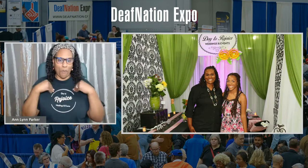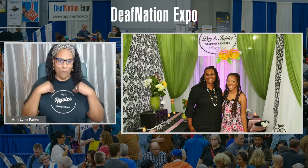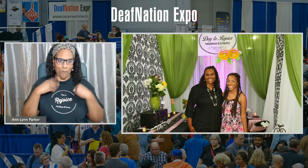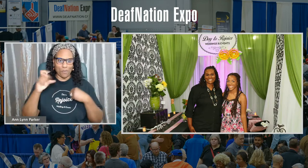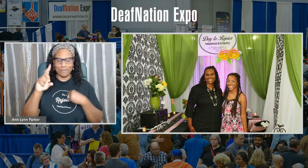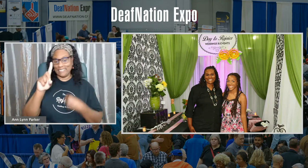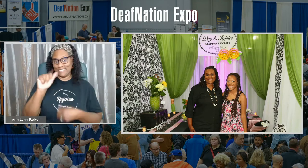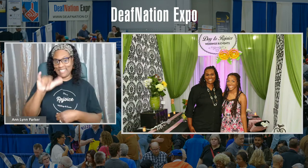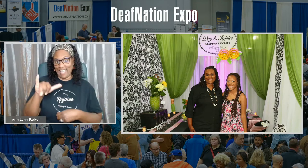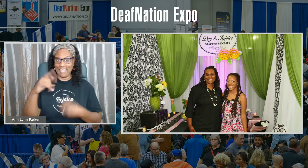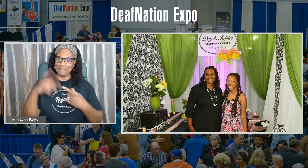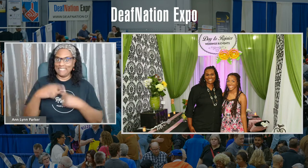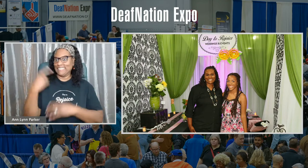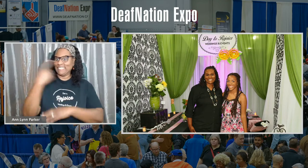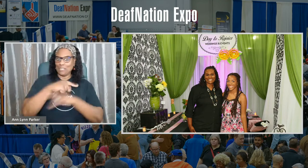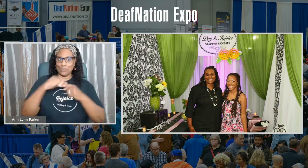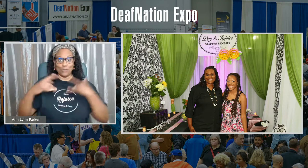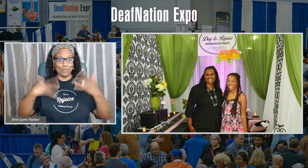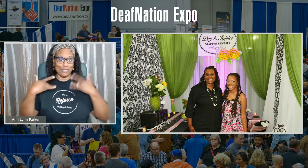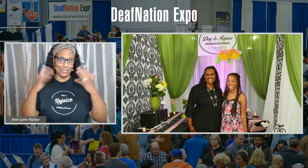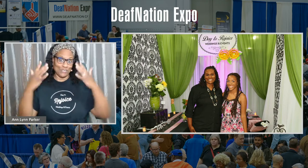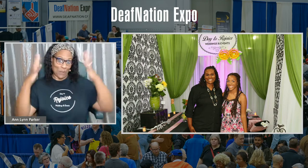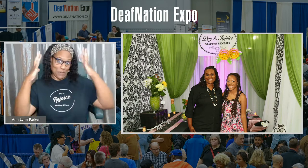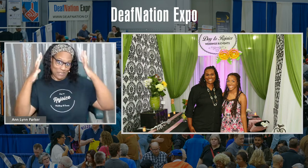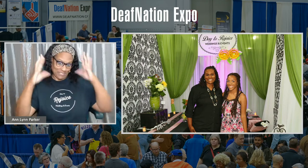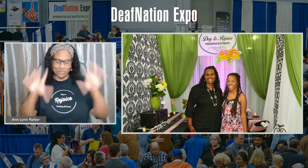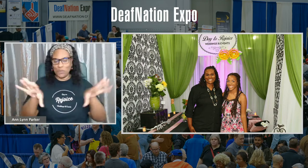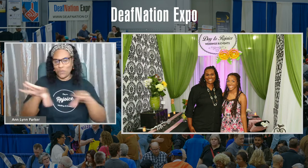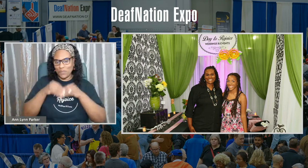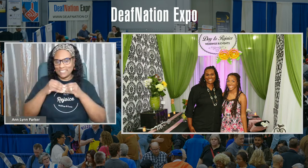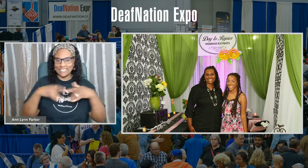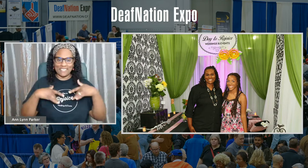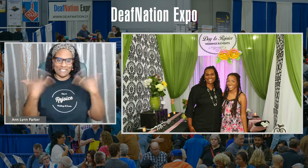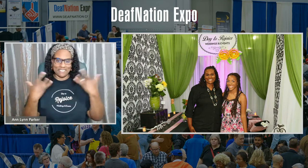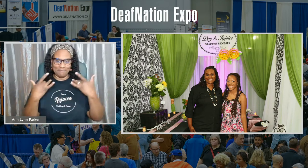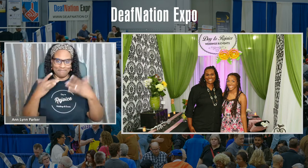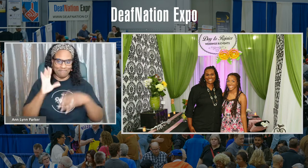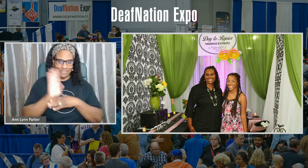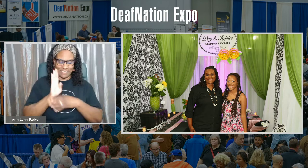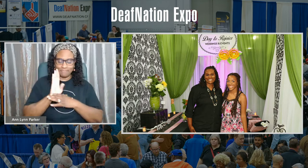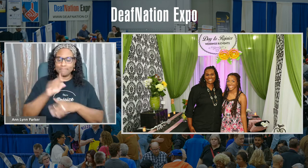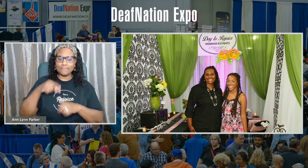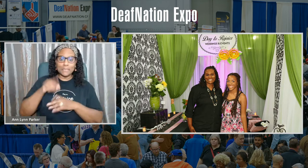I’m the owner of Day to Rejoice for weddings and events.